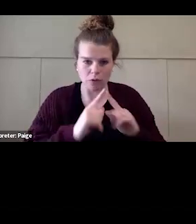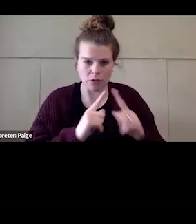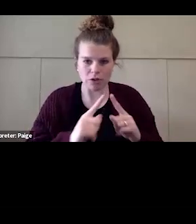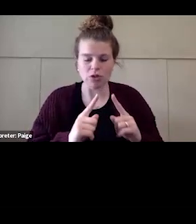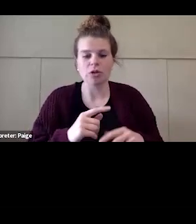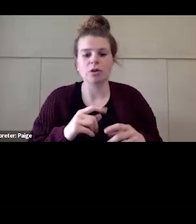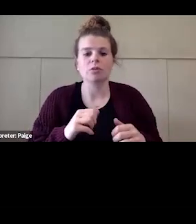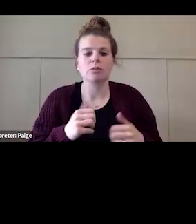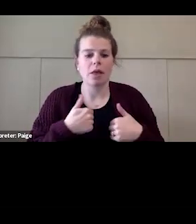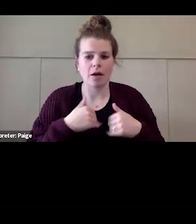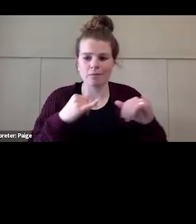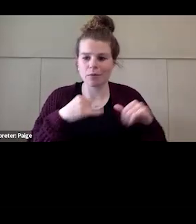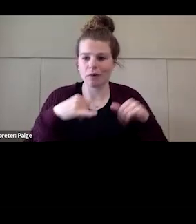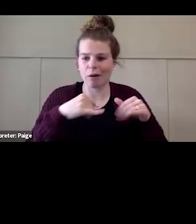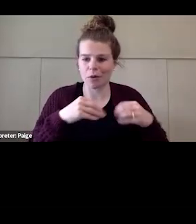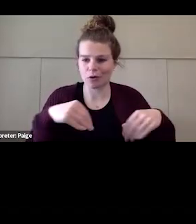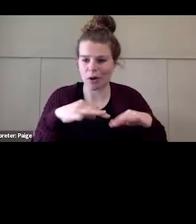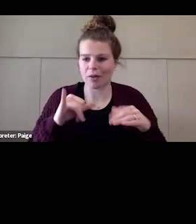and it has really changed our ability to connect with folks.